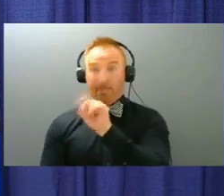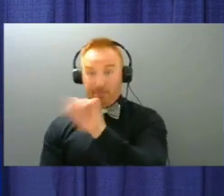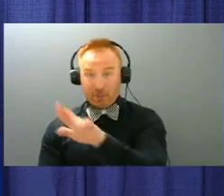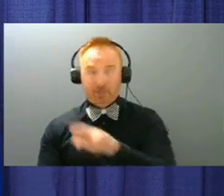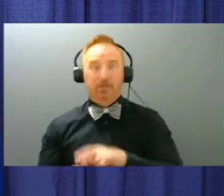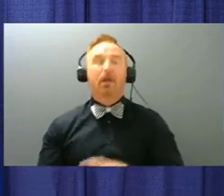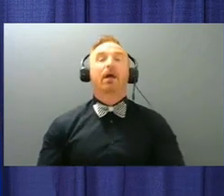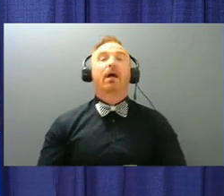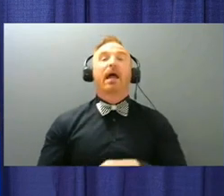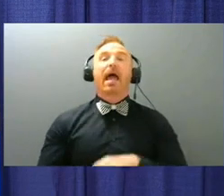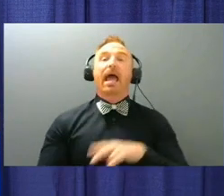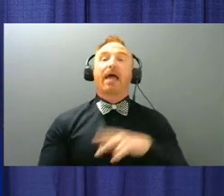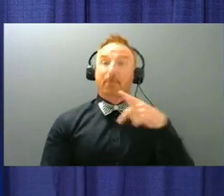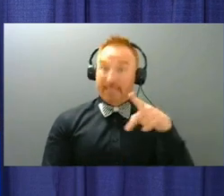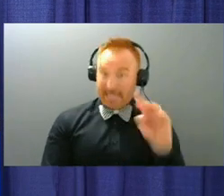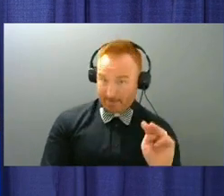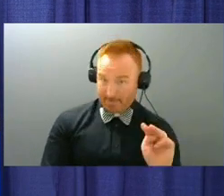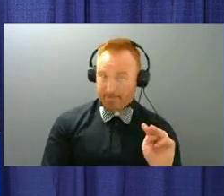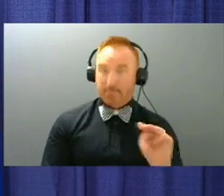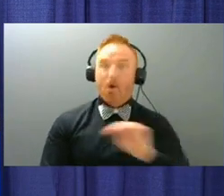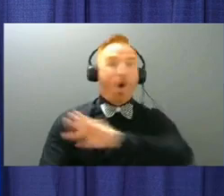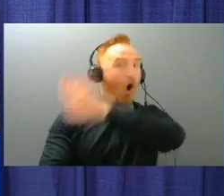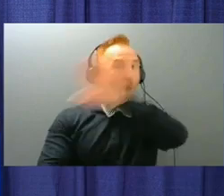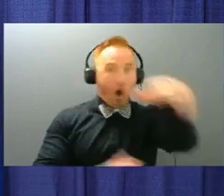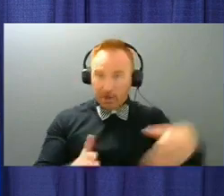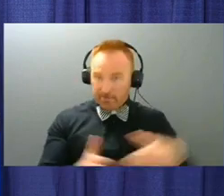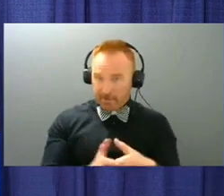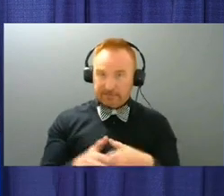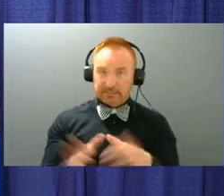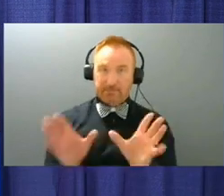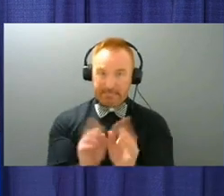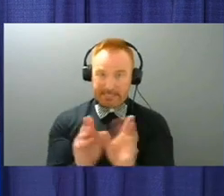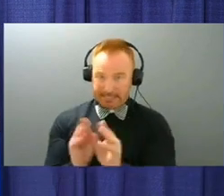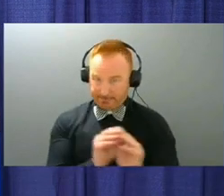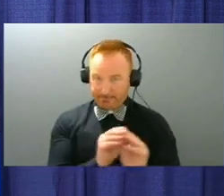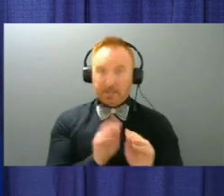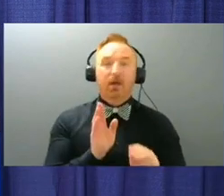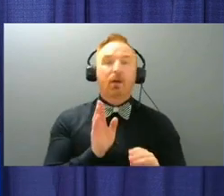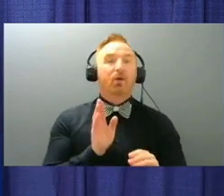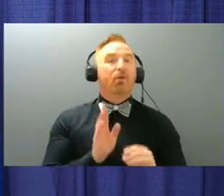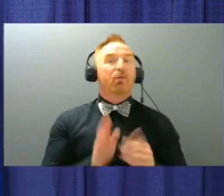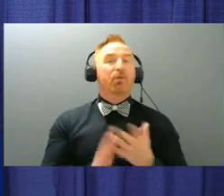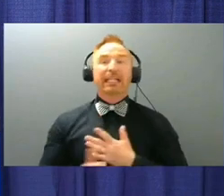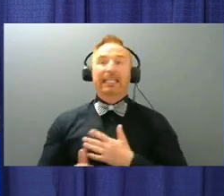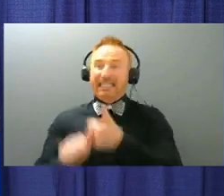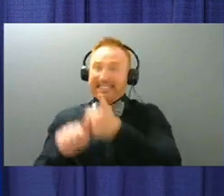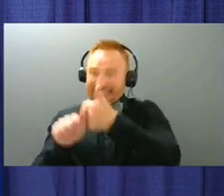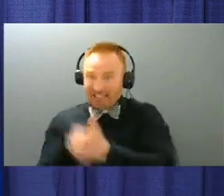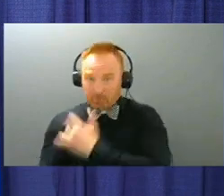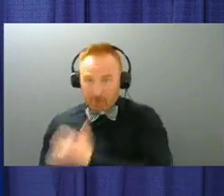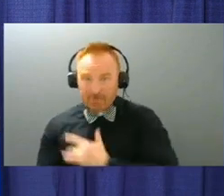Prime Minister was, you know, the need for -- everybody has extra costs when it comes to